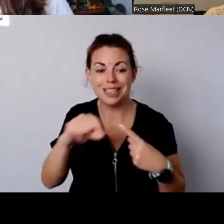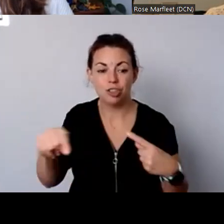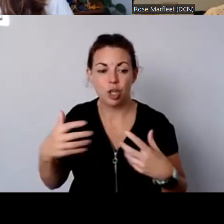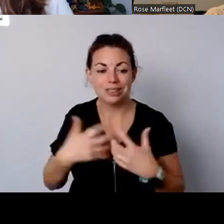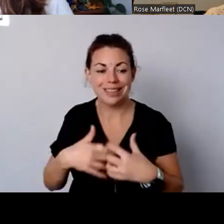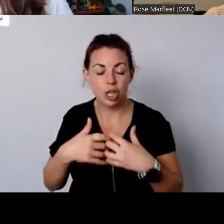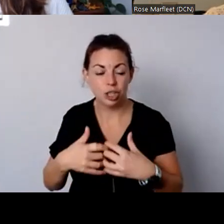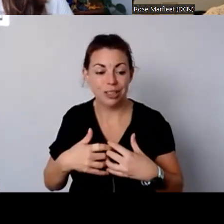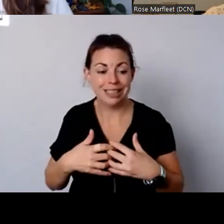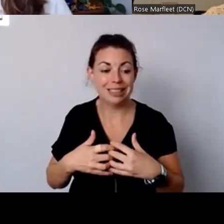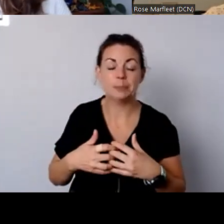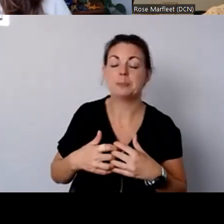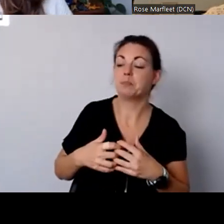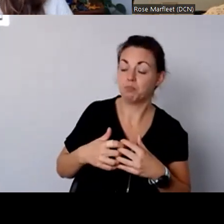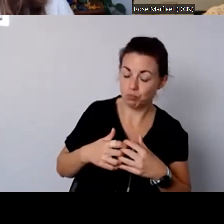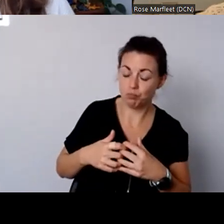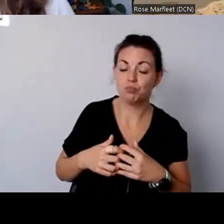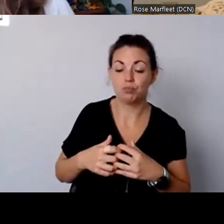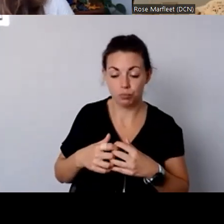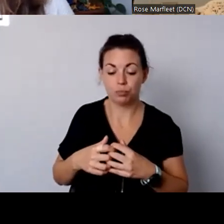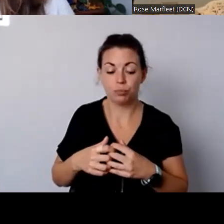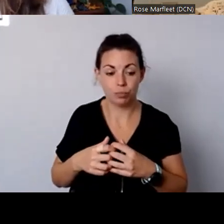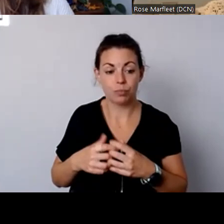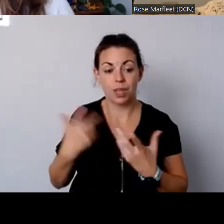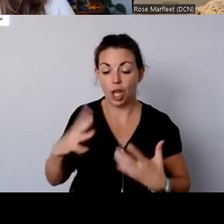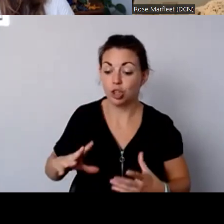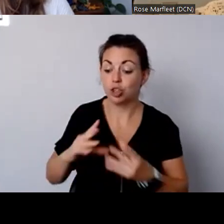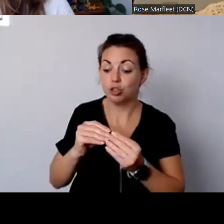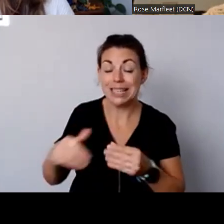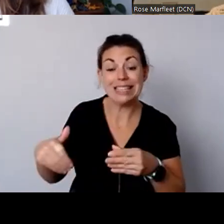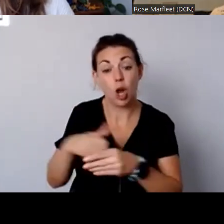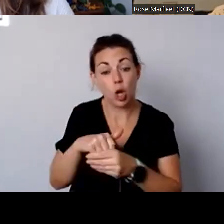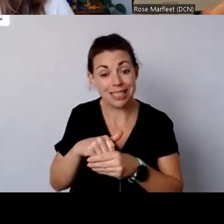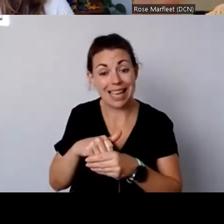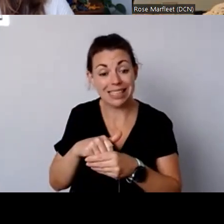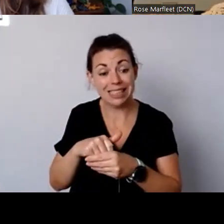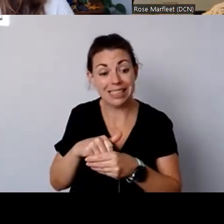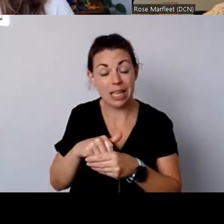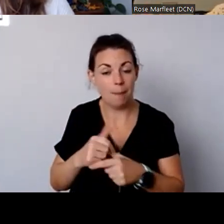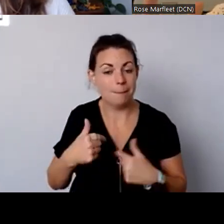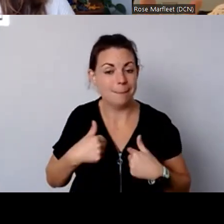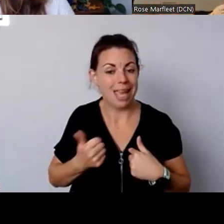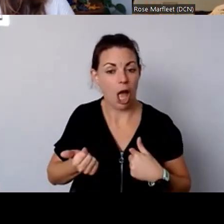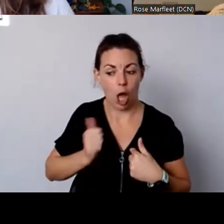We do take submissions for creative content, which I'm making the assumption here that the technology